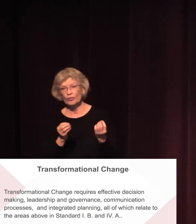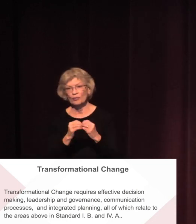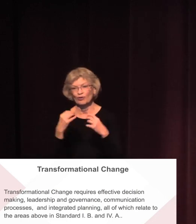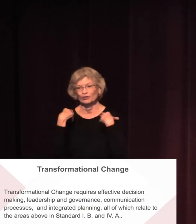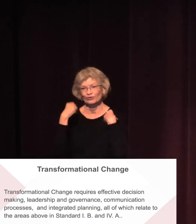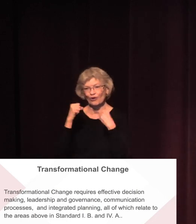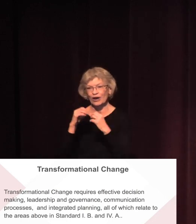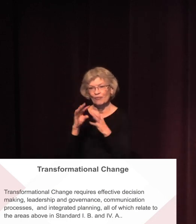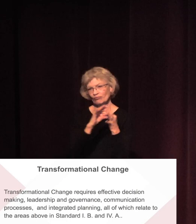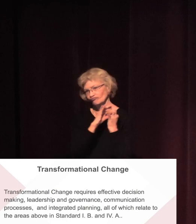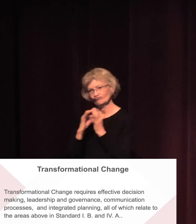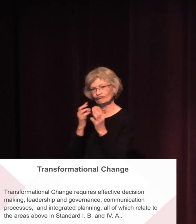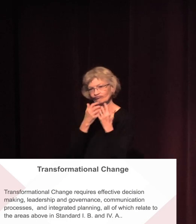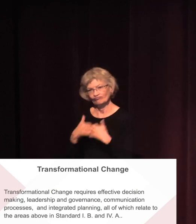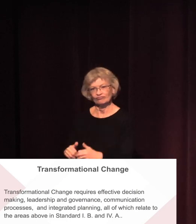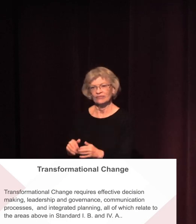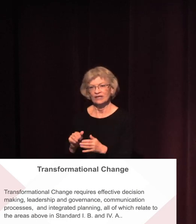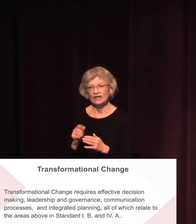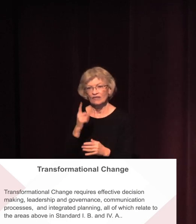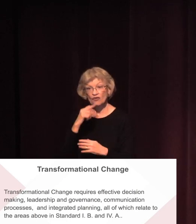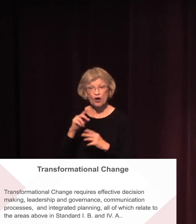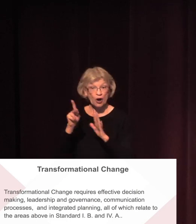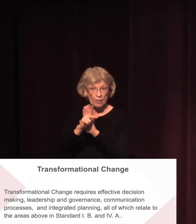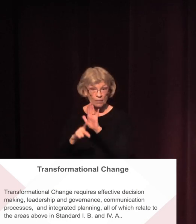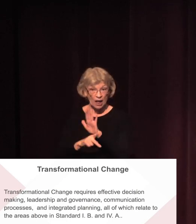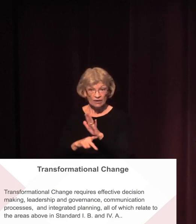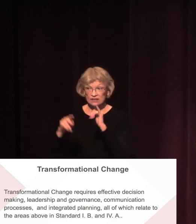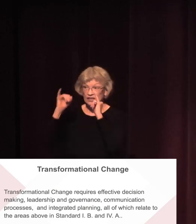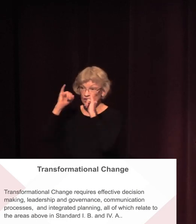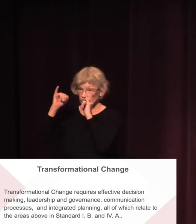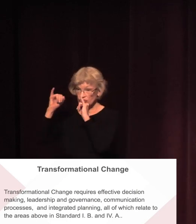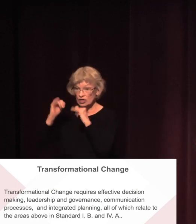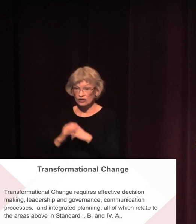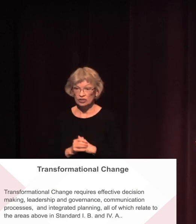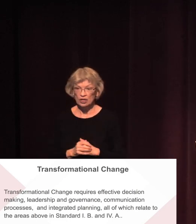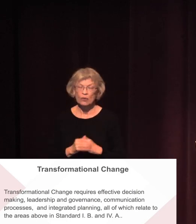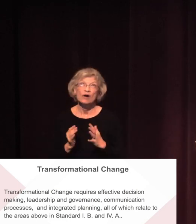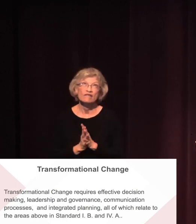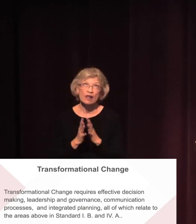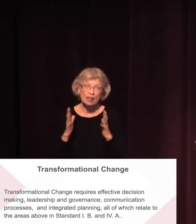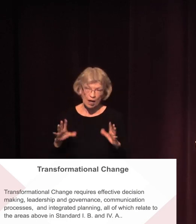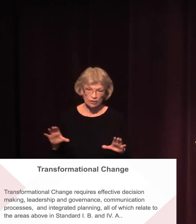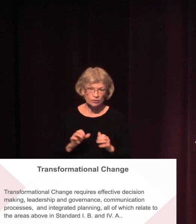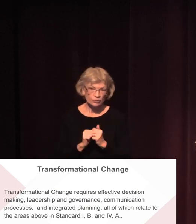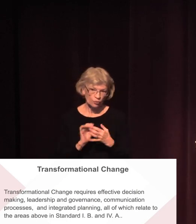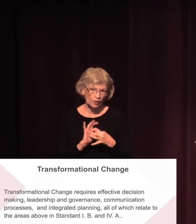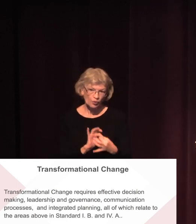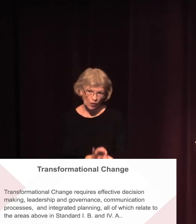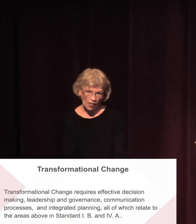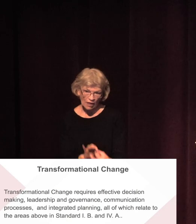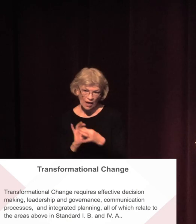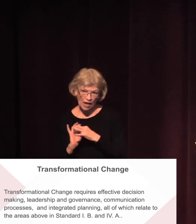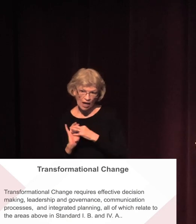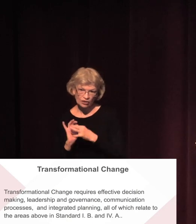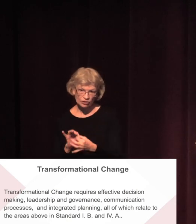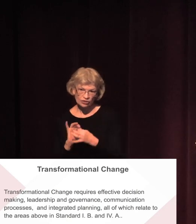the cycle we will be a much stronger, more cohesive college at the level of our policy and structural pieces. We have much to do with our